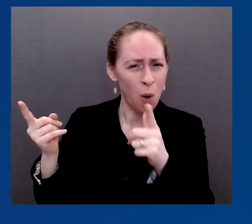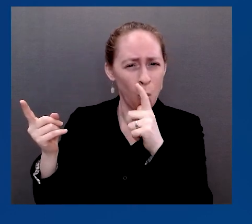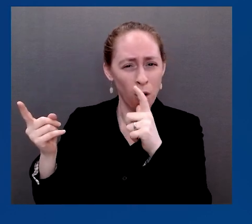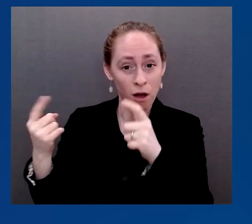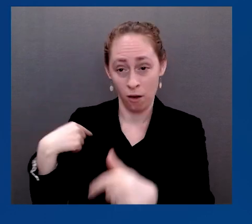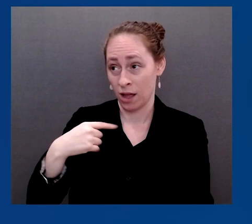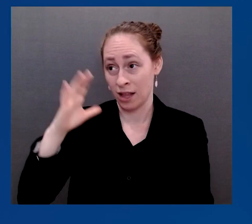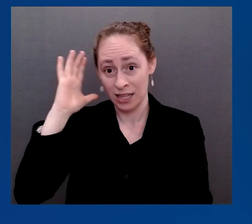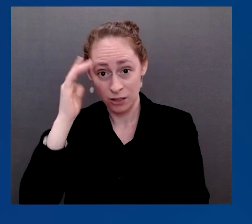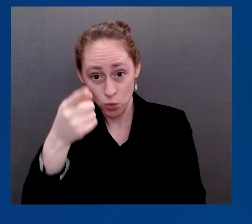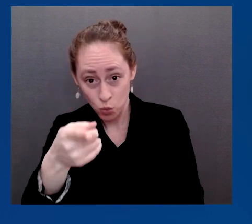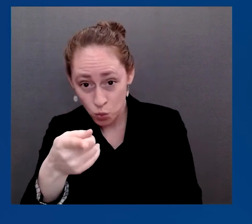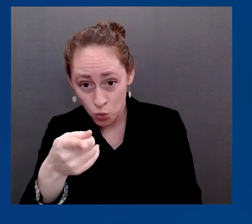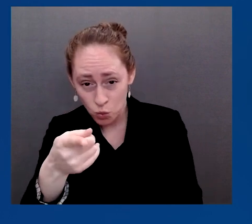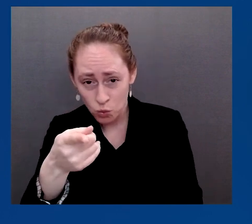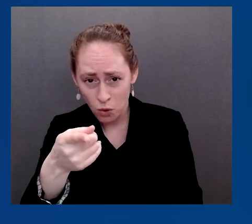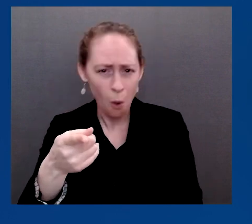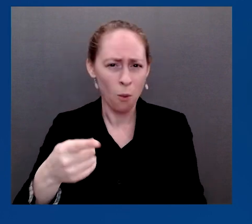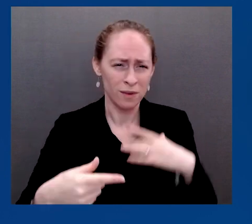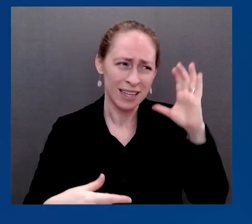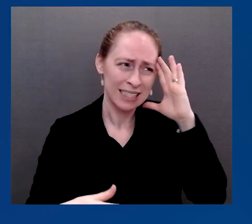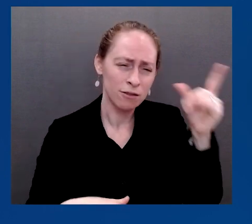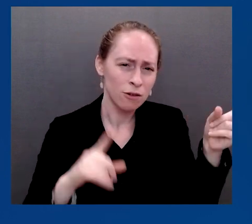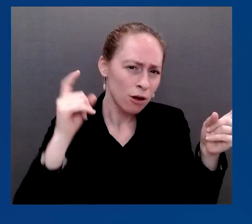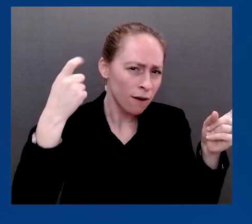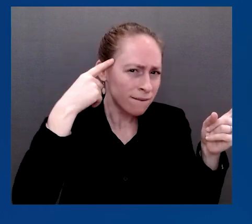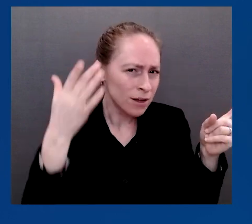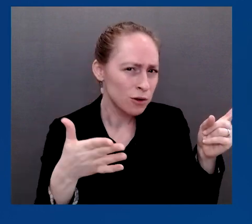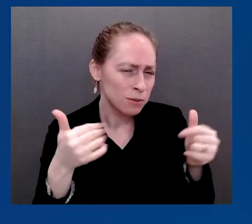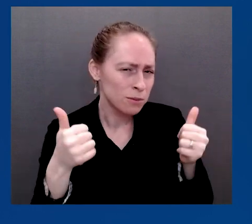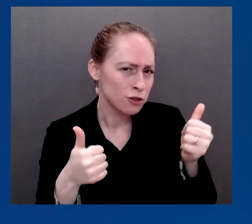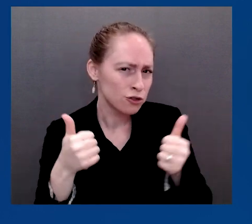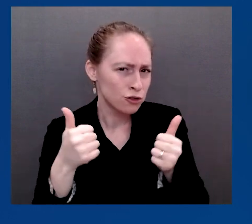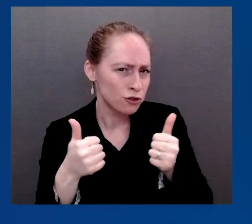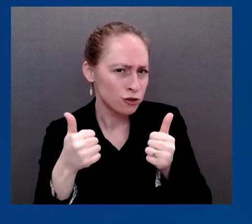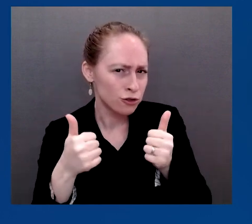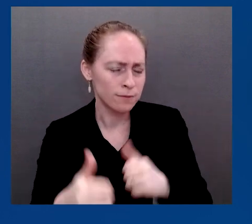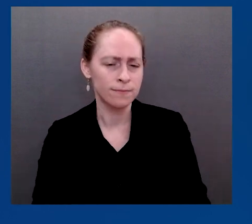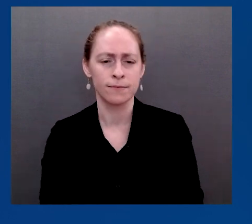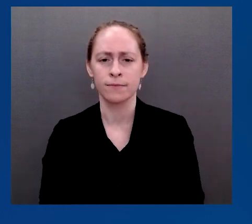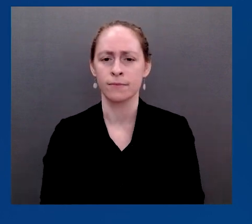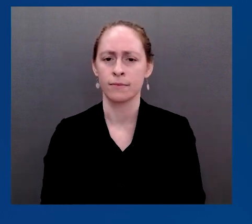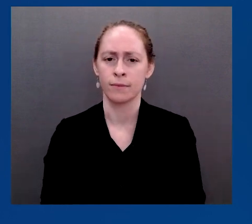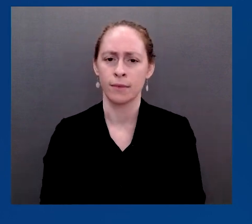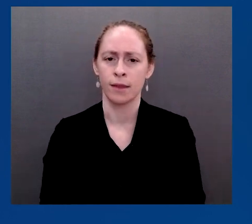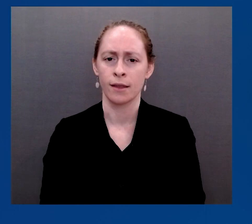are going to have to be made at the local level and that policies at the local level will look at local cases,